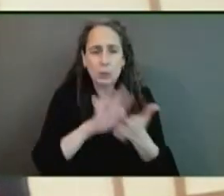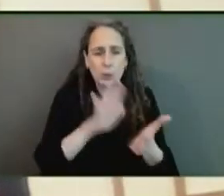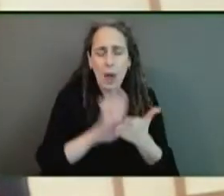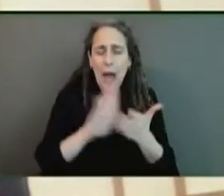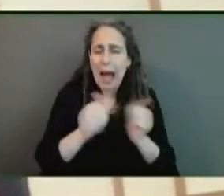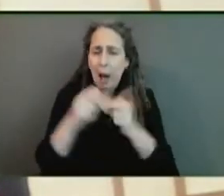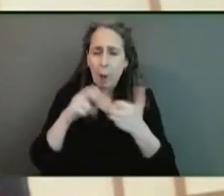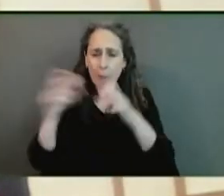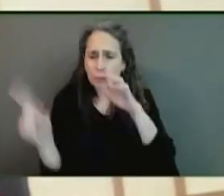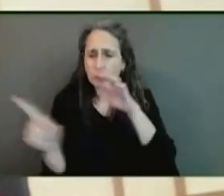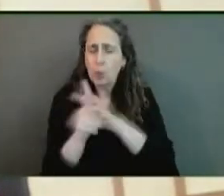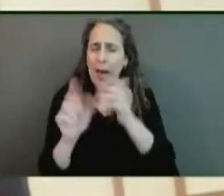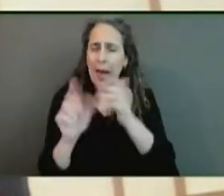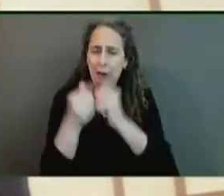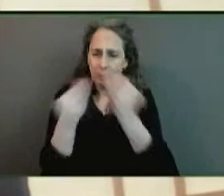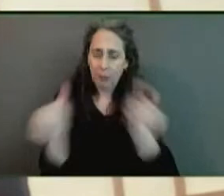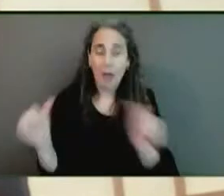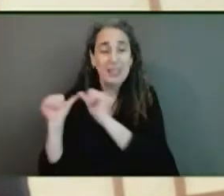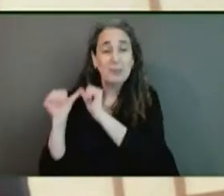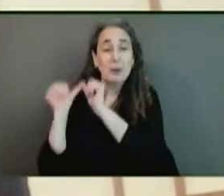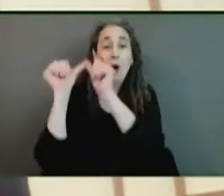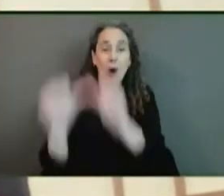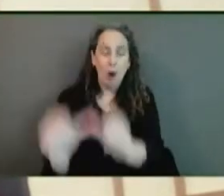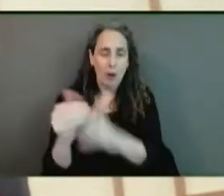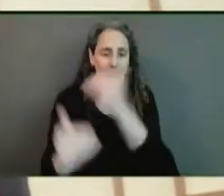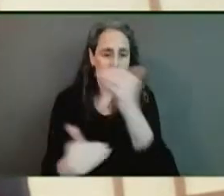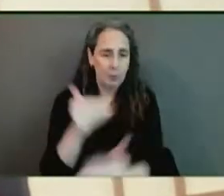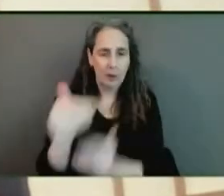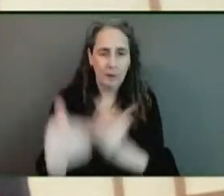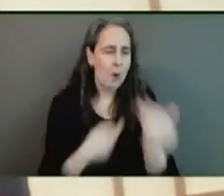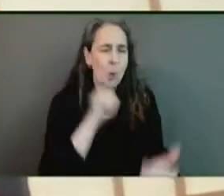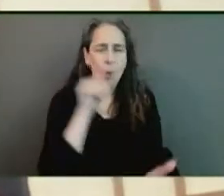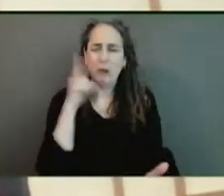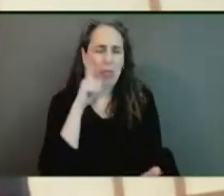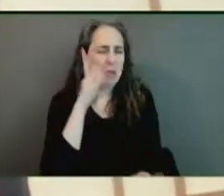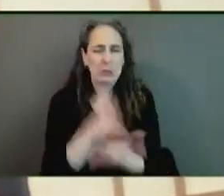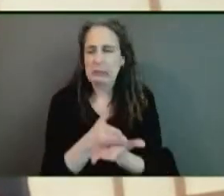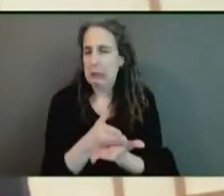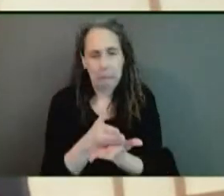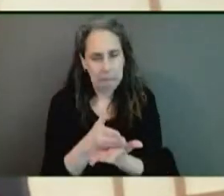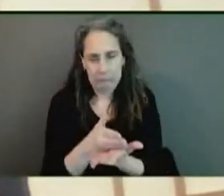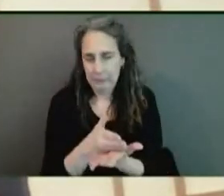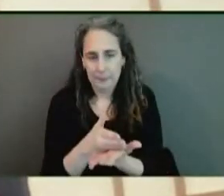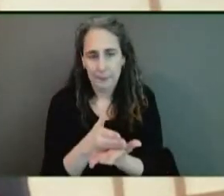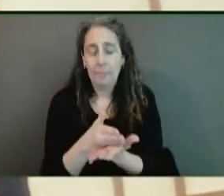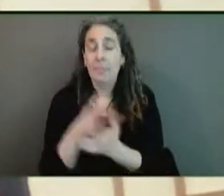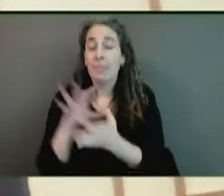schools. How do we manage to solve some of the problems that arise as they arise? So That has